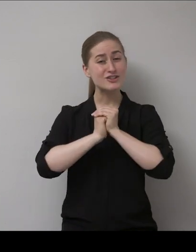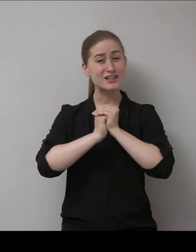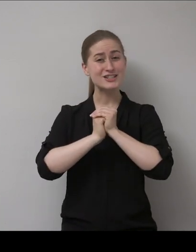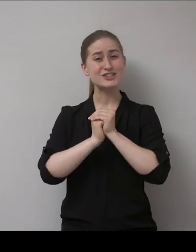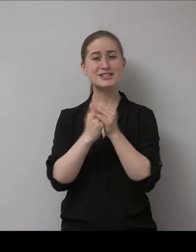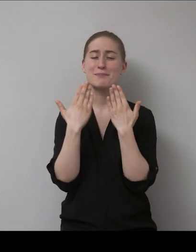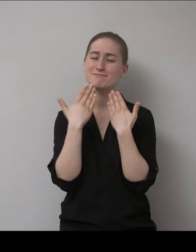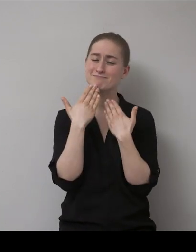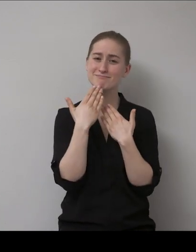and best of luck.